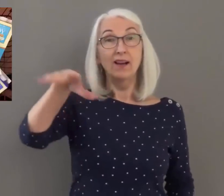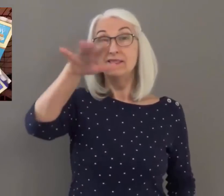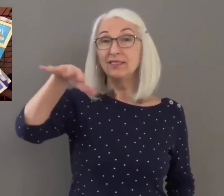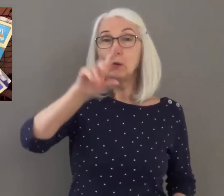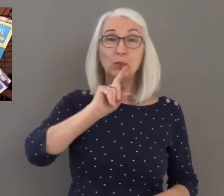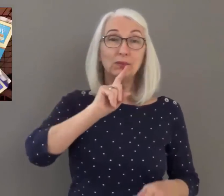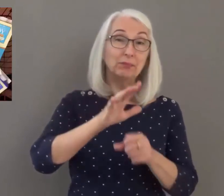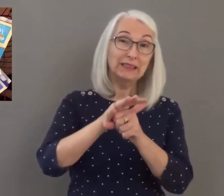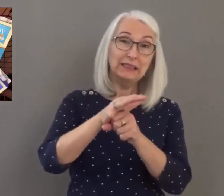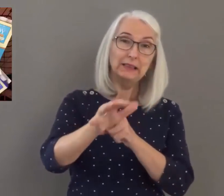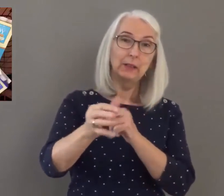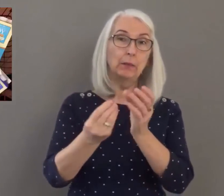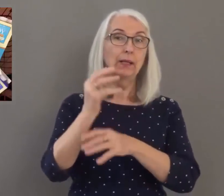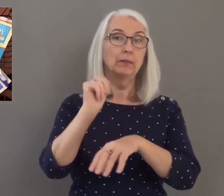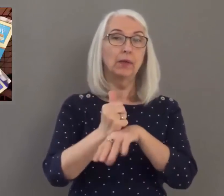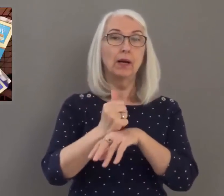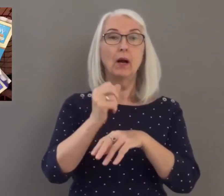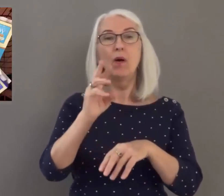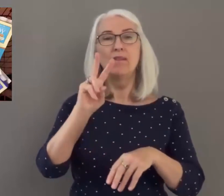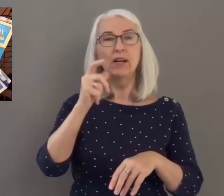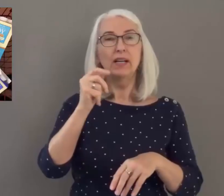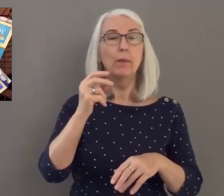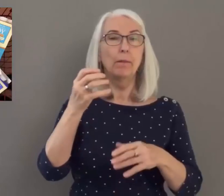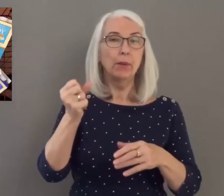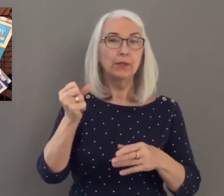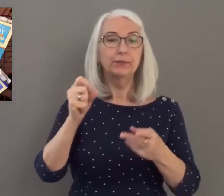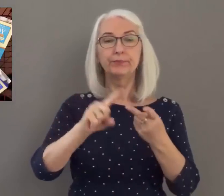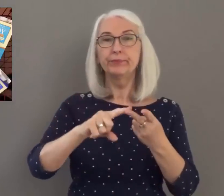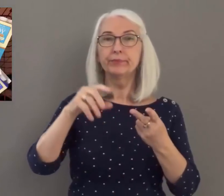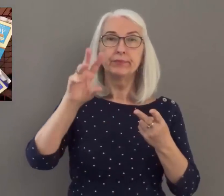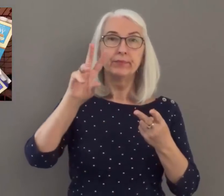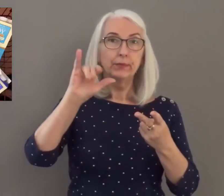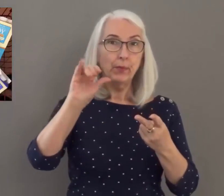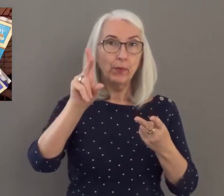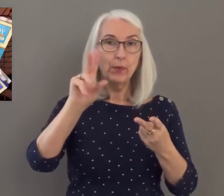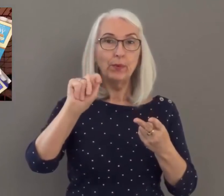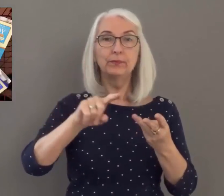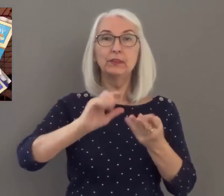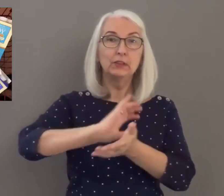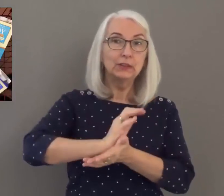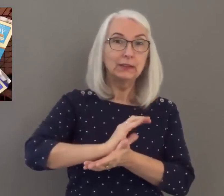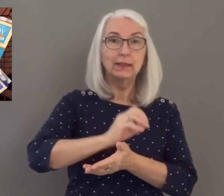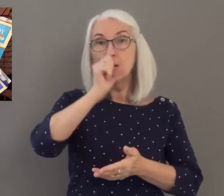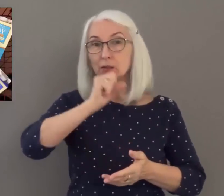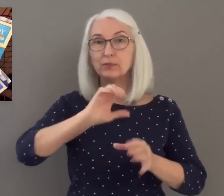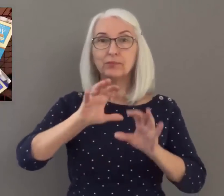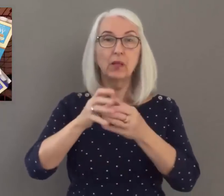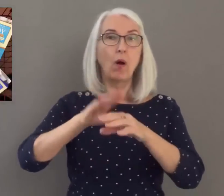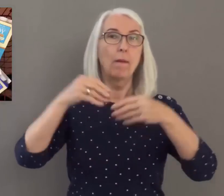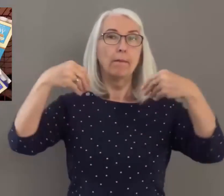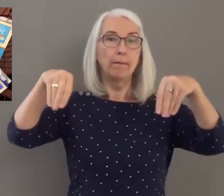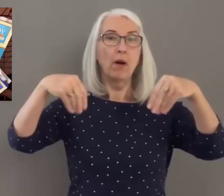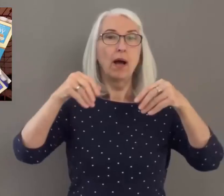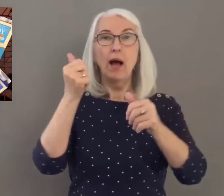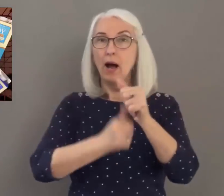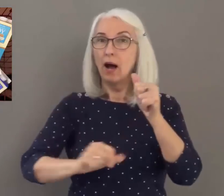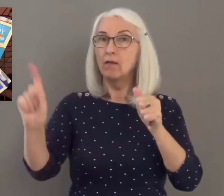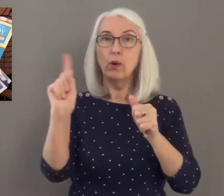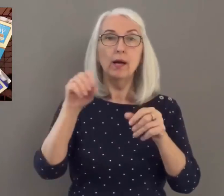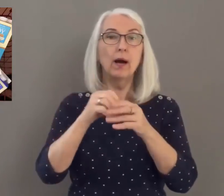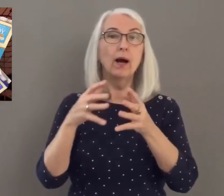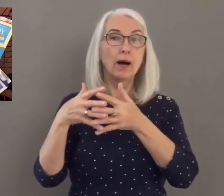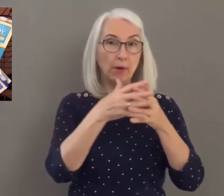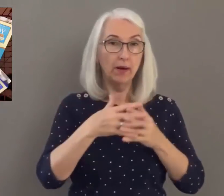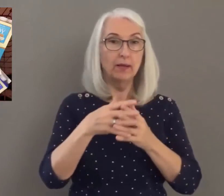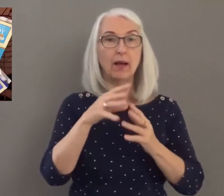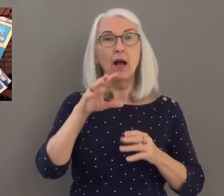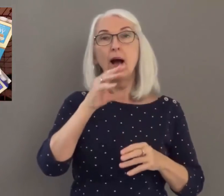There are plenty plant-based or vegan milk, yogurt, cheese, and ice cream products on the market everywhere in American